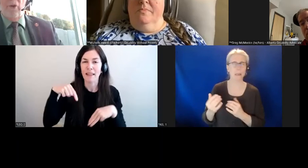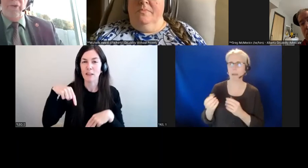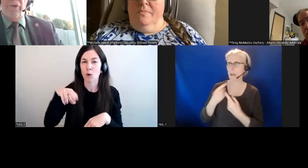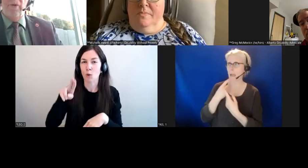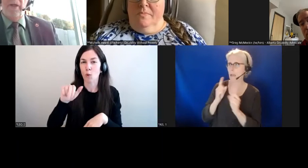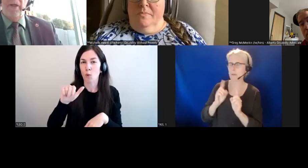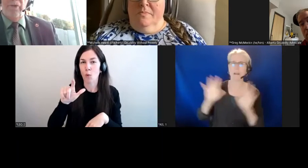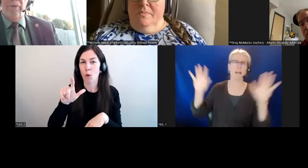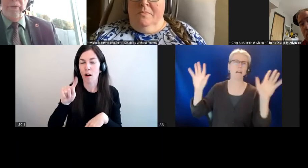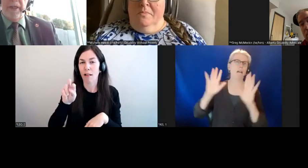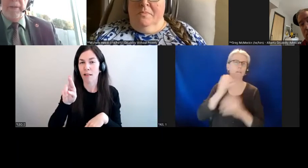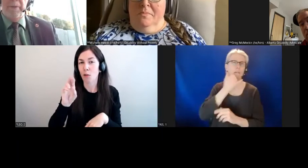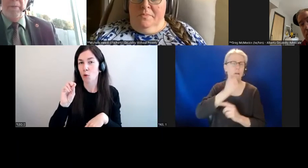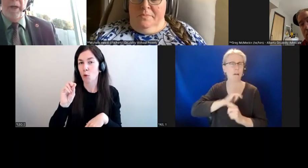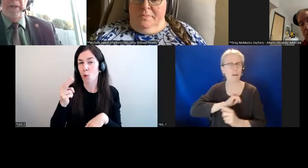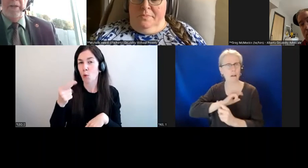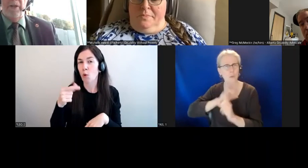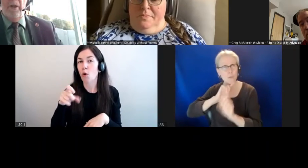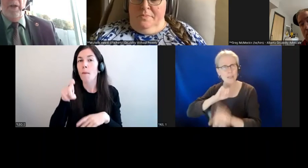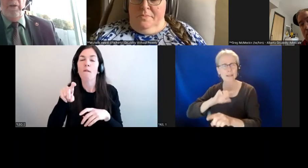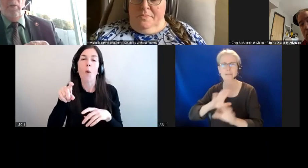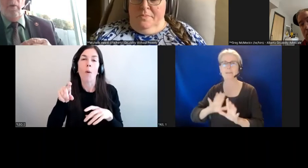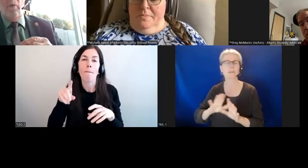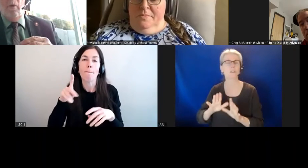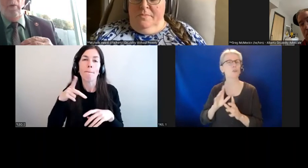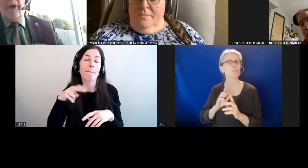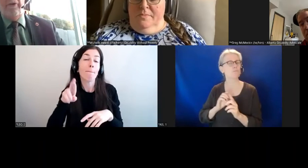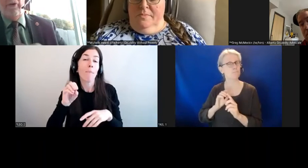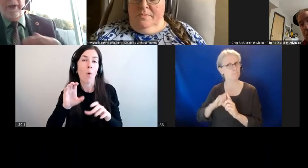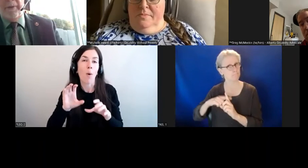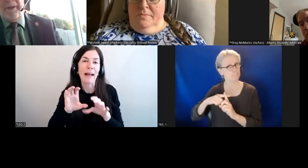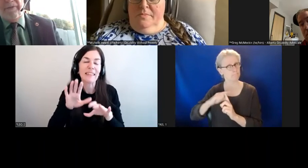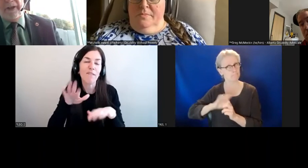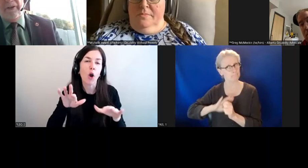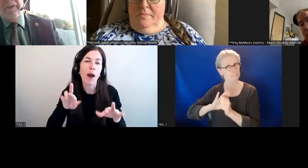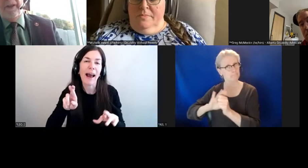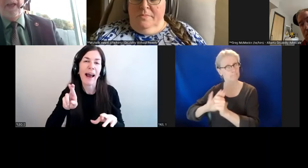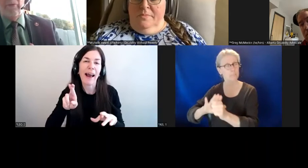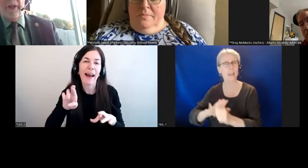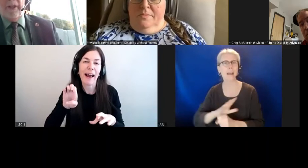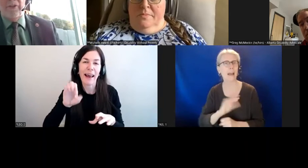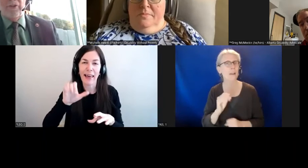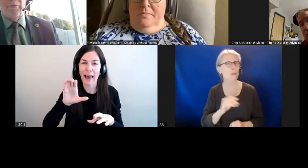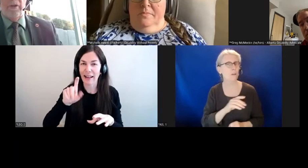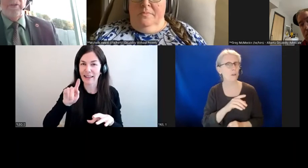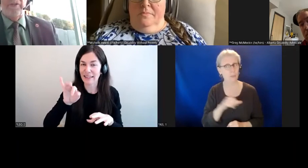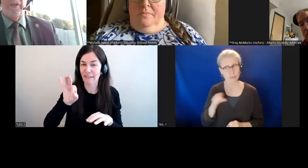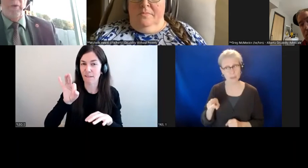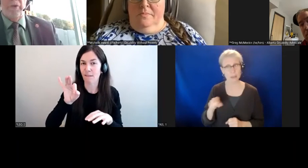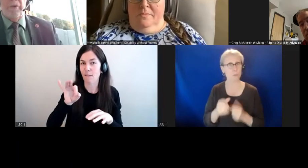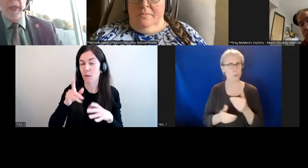BUT IT'S ALSO USEFUL TO KEEP IN MIND WHERE YOU CAN BE EFFECTIVE IN THAT REGULATION PROCESS AND WHERE